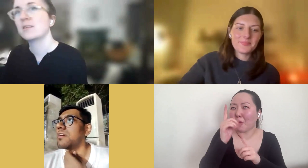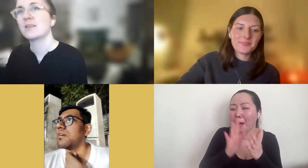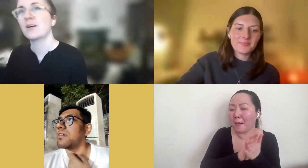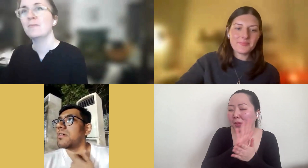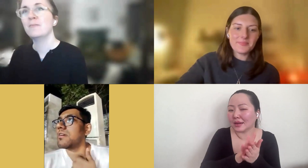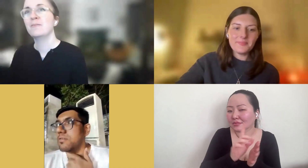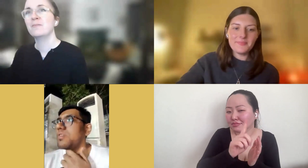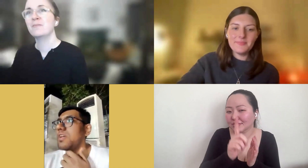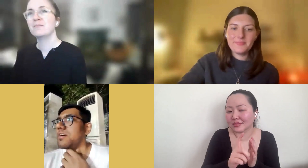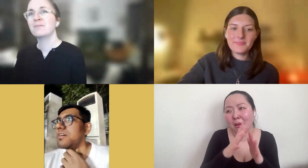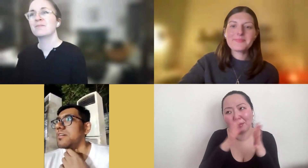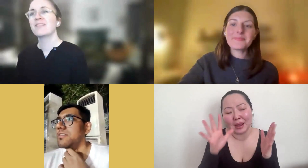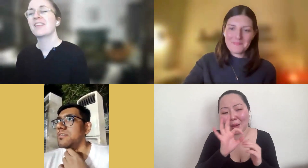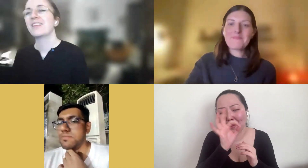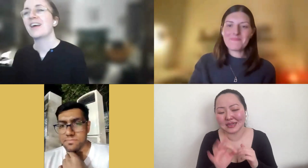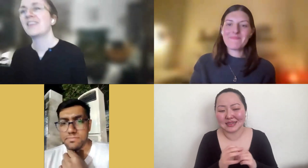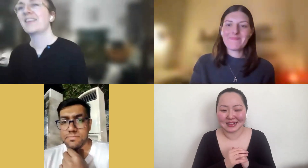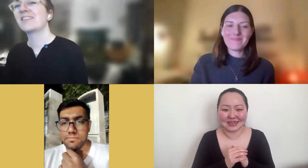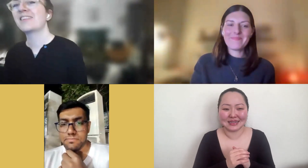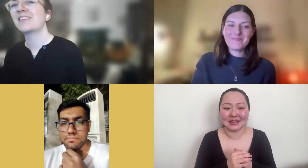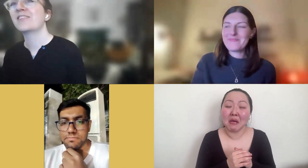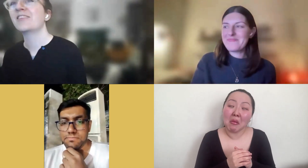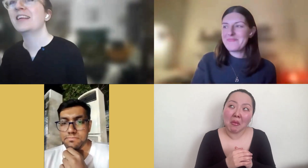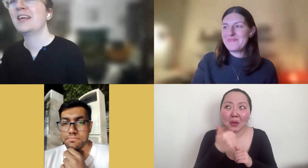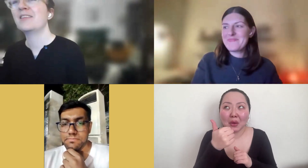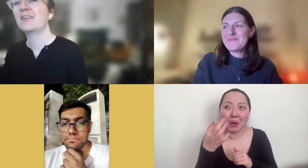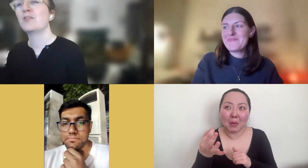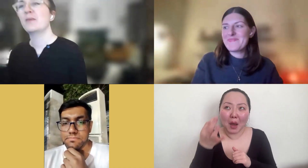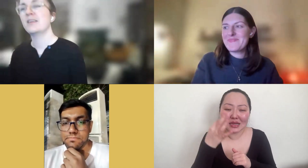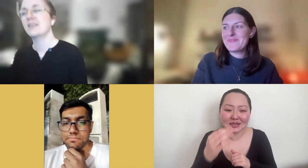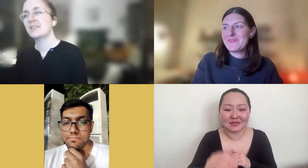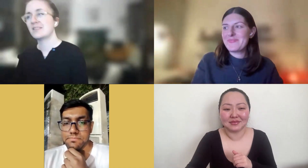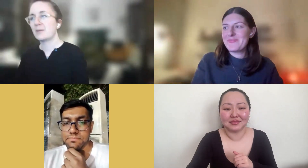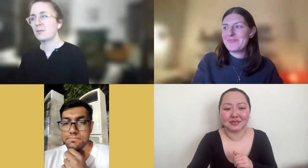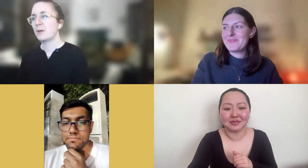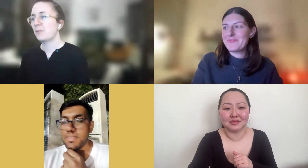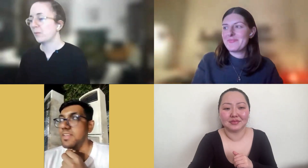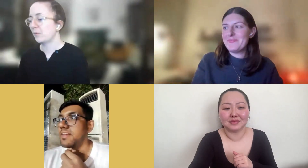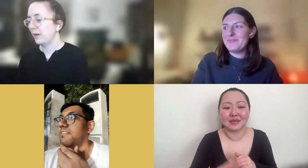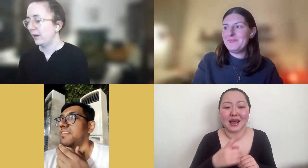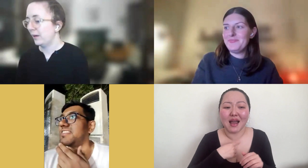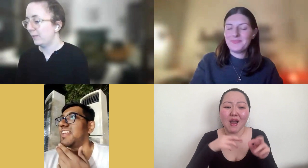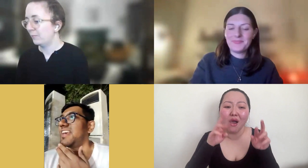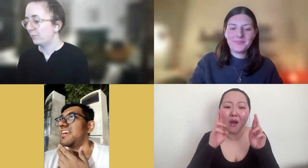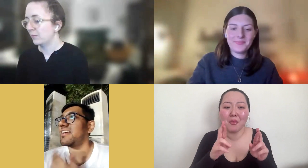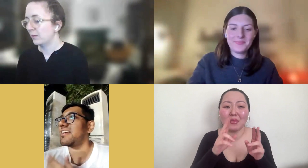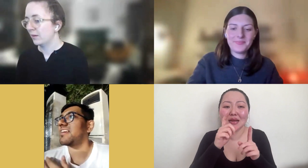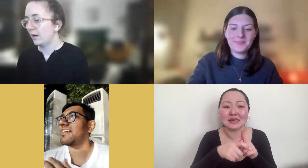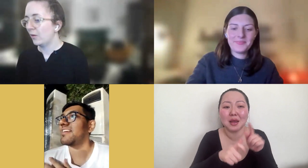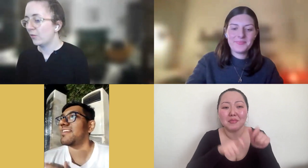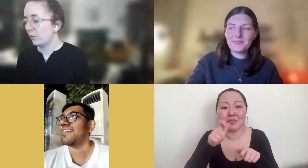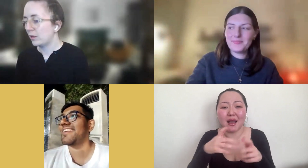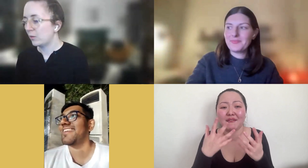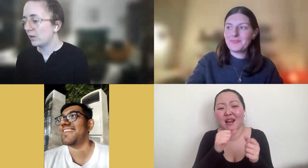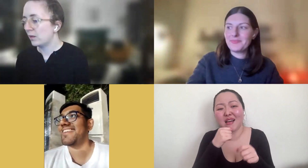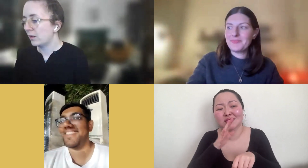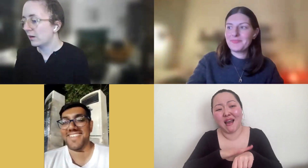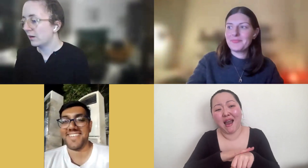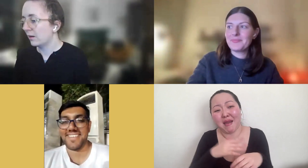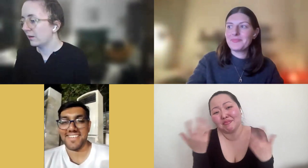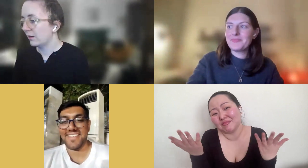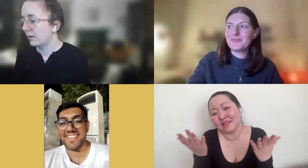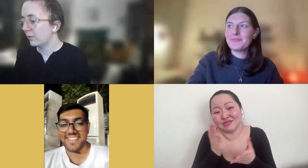have a nice time. I think that is the really key thing for me, that disabled people - we can't,